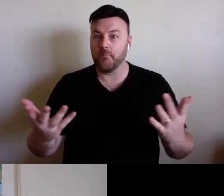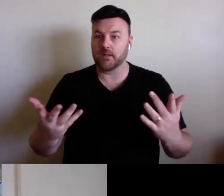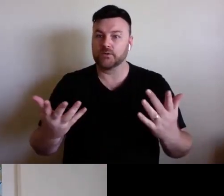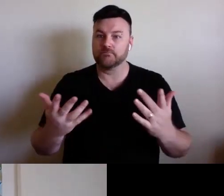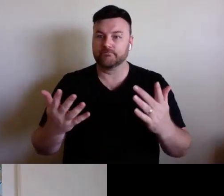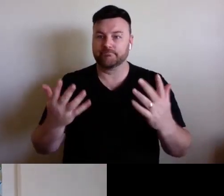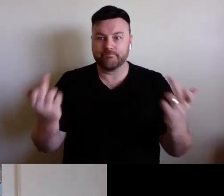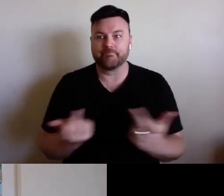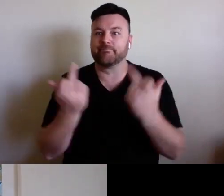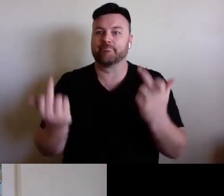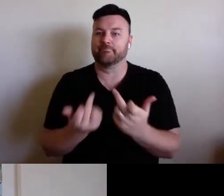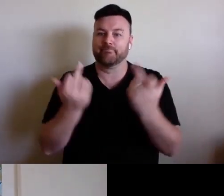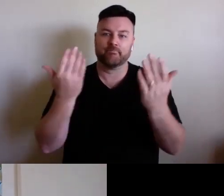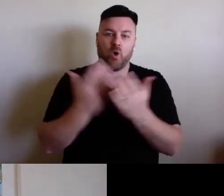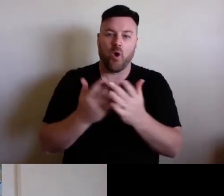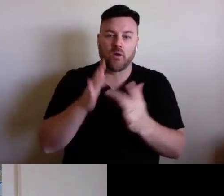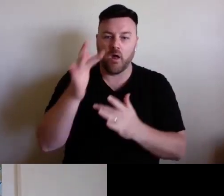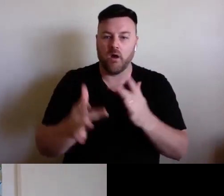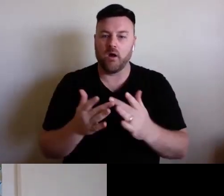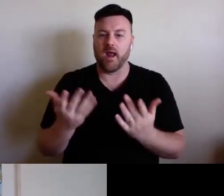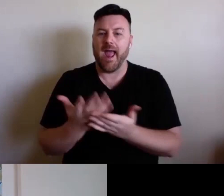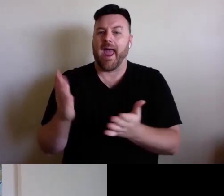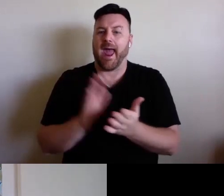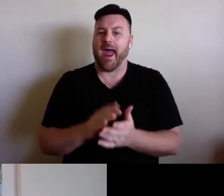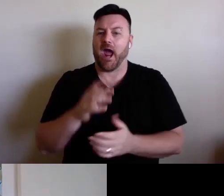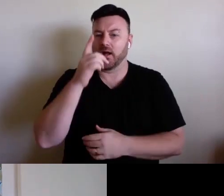very noisy landscape, and how can we be heard? How can our work cut